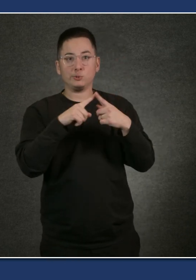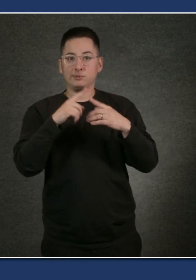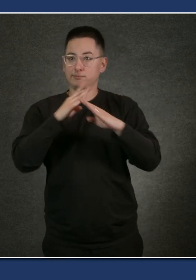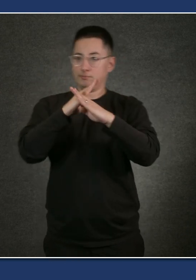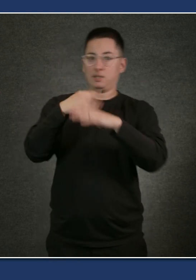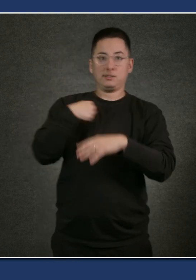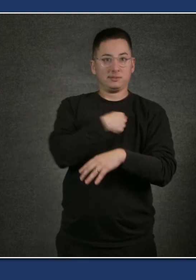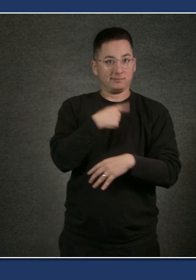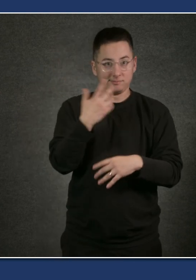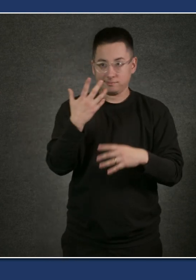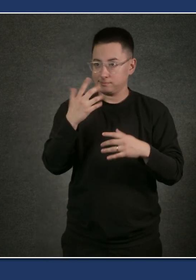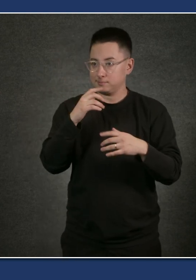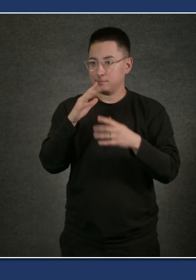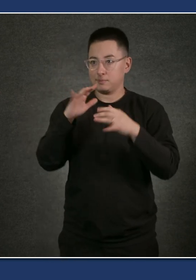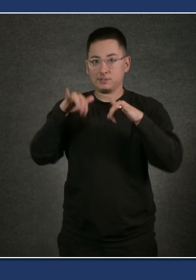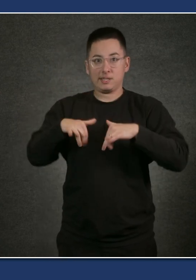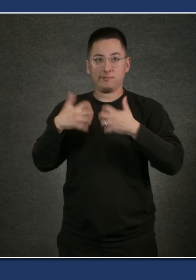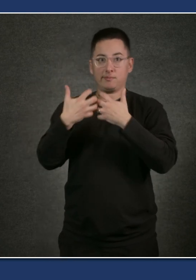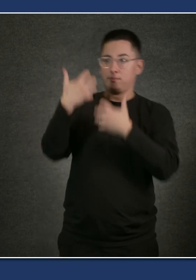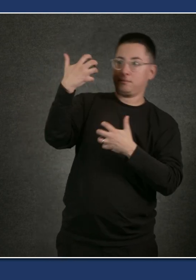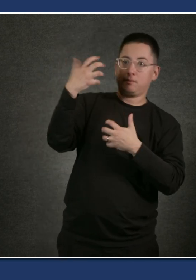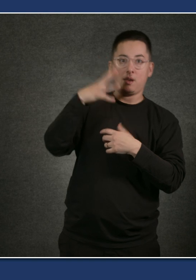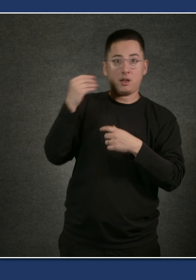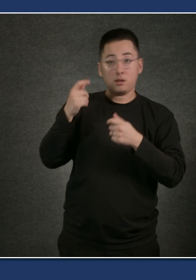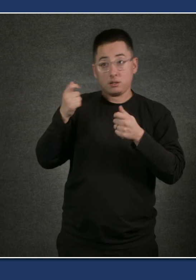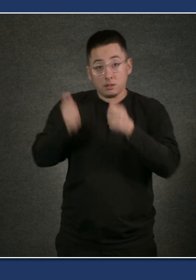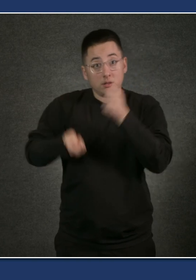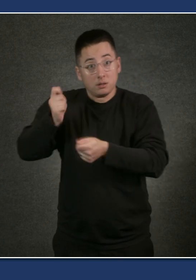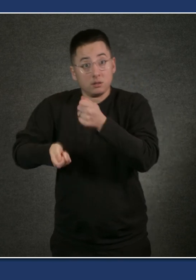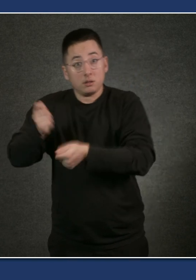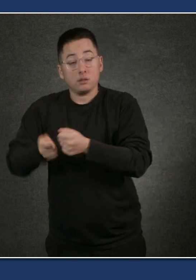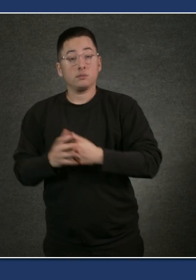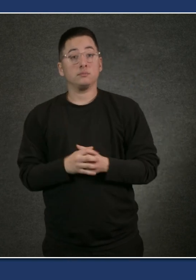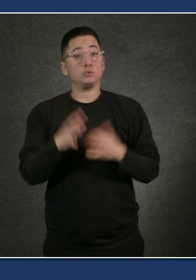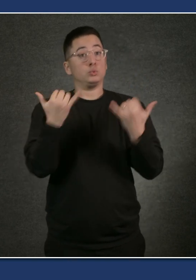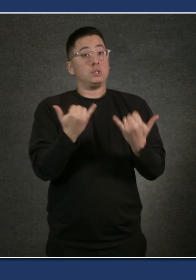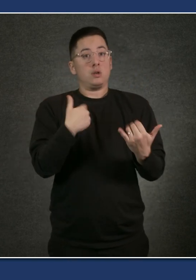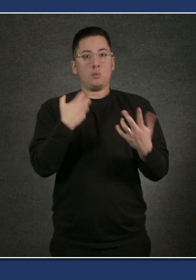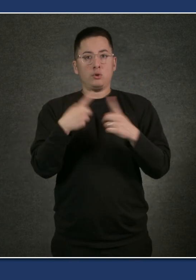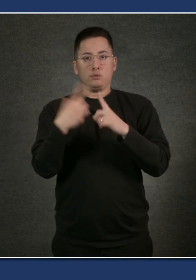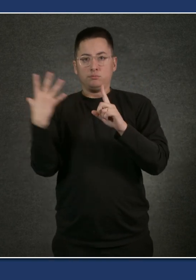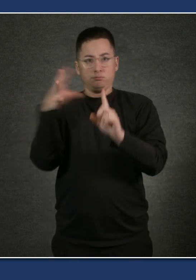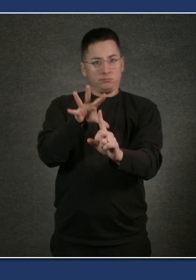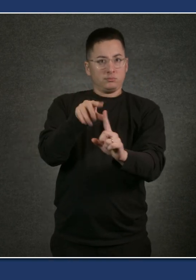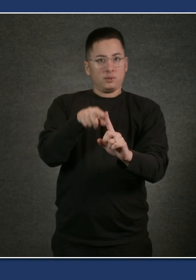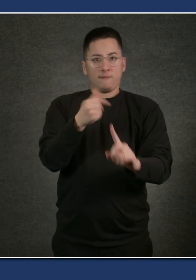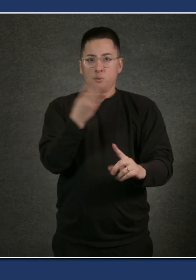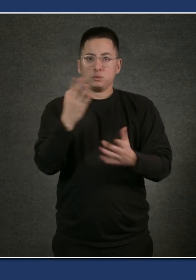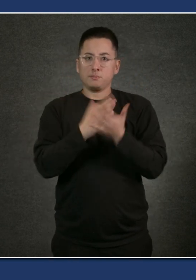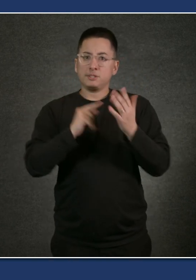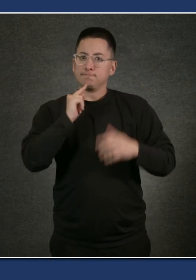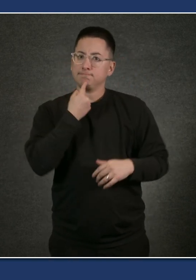Today, I want to highlight some of the most pressing issues affecting myself and our community.